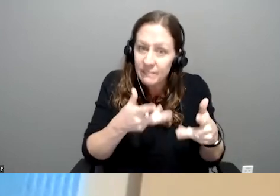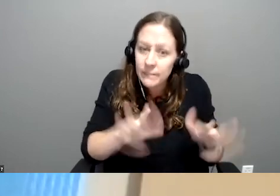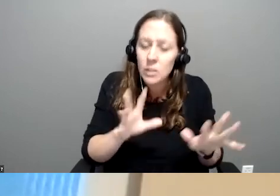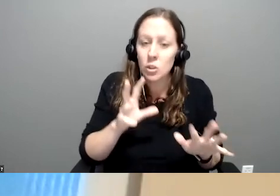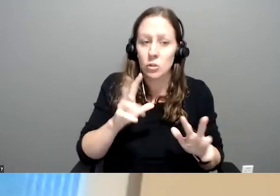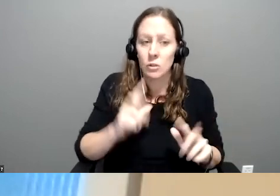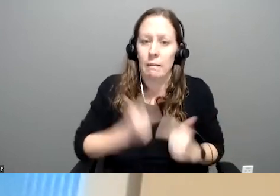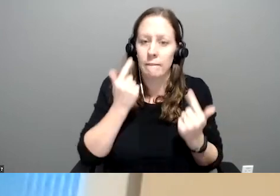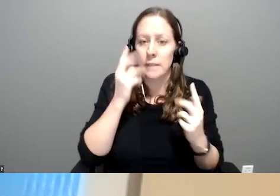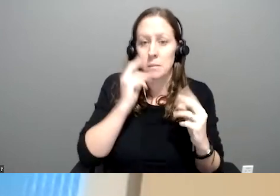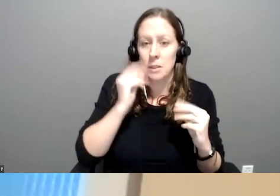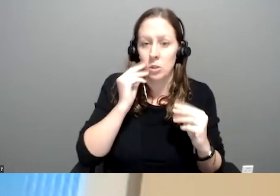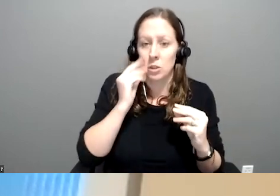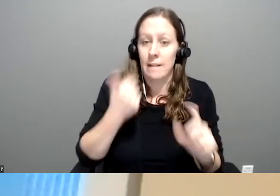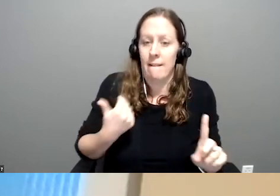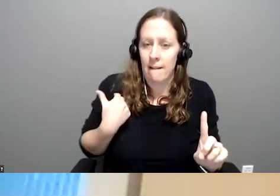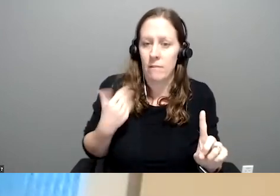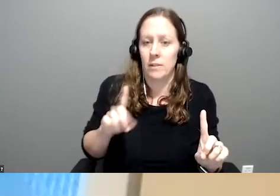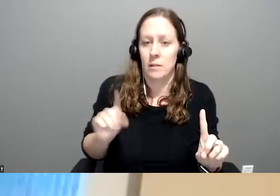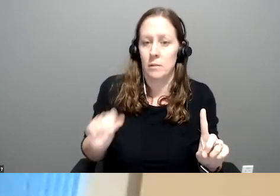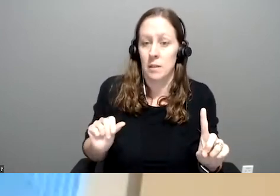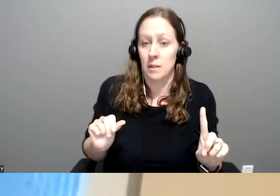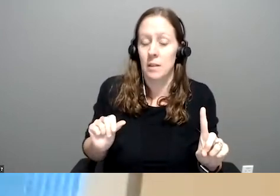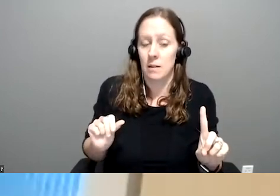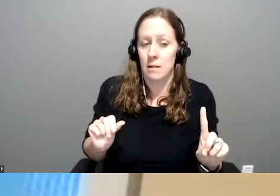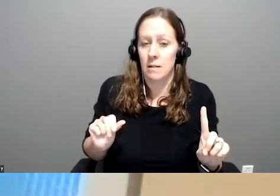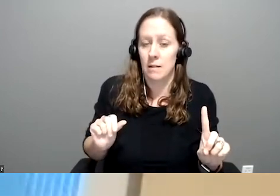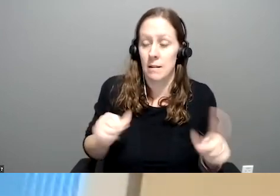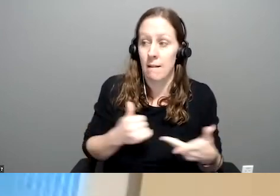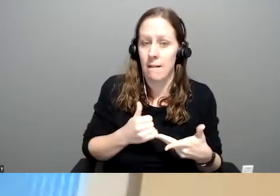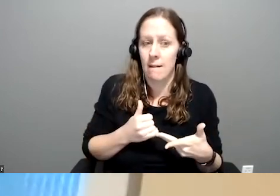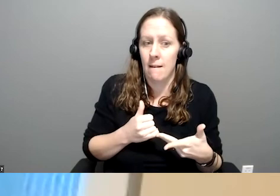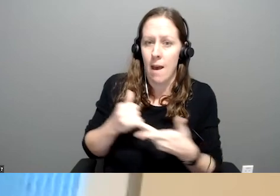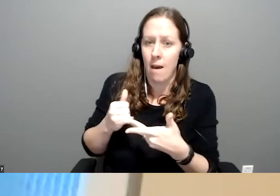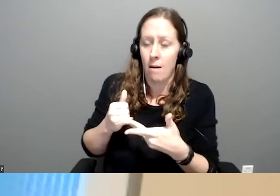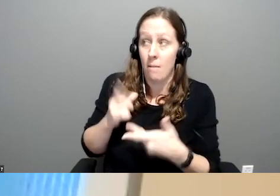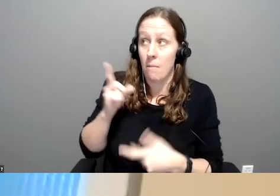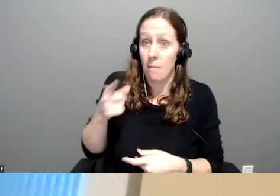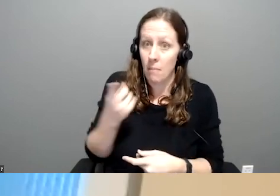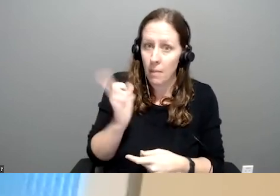of a disability and that really helped them open up and share their own unique stories.